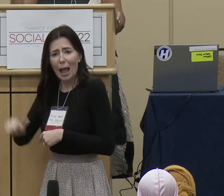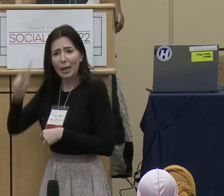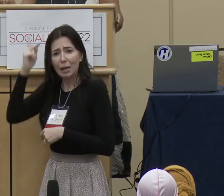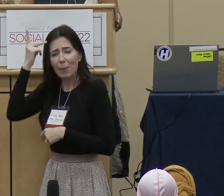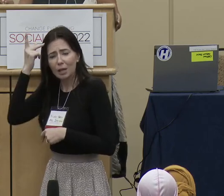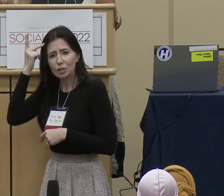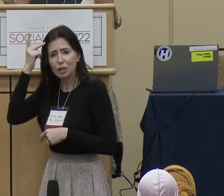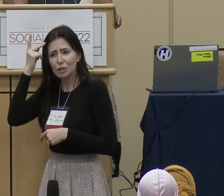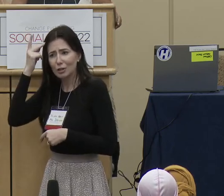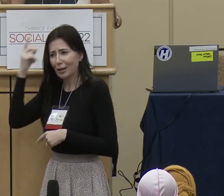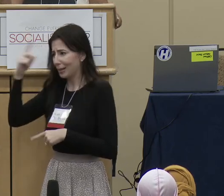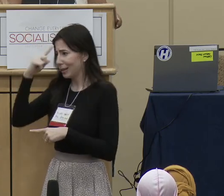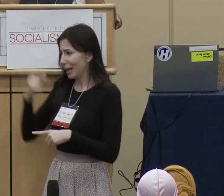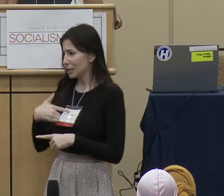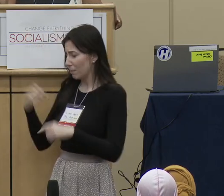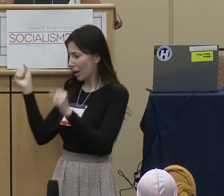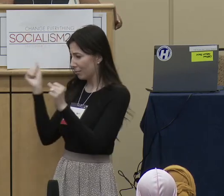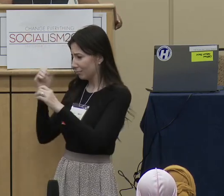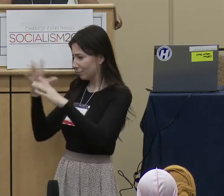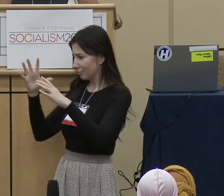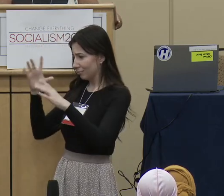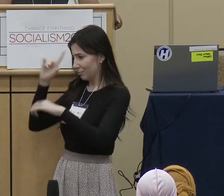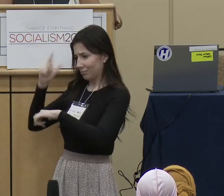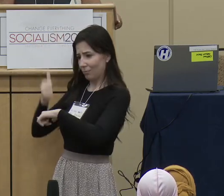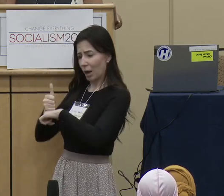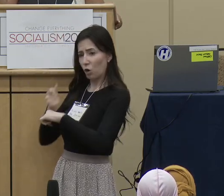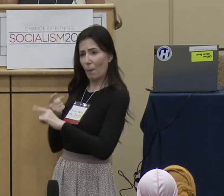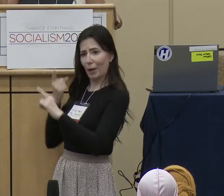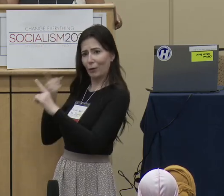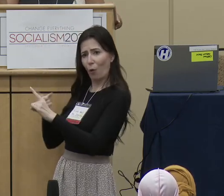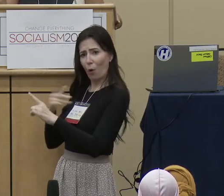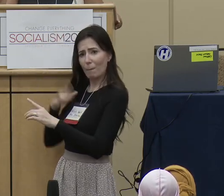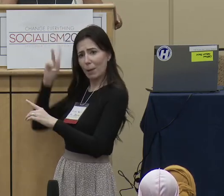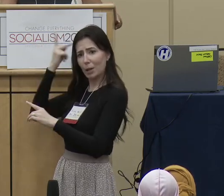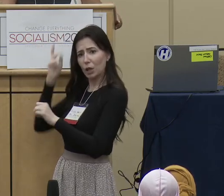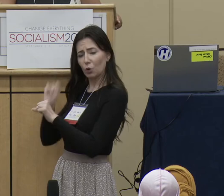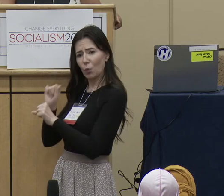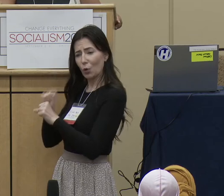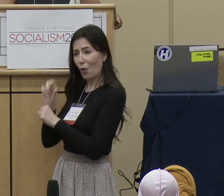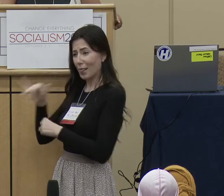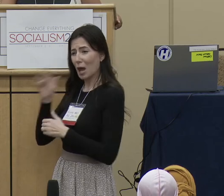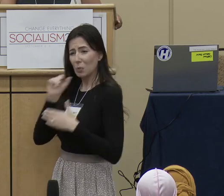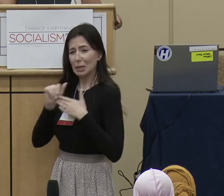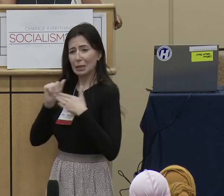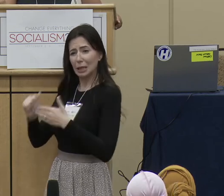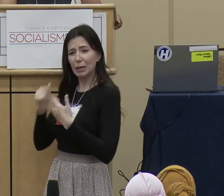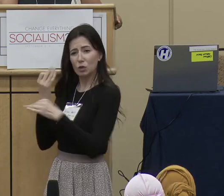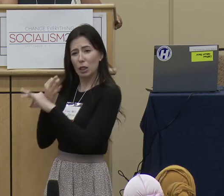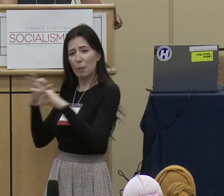So, it is not like I have ever voted for any politician thinking that was the locus of my political work, that was